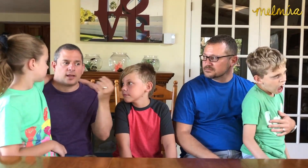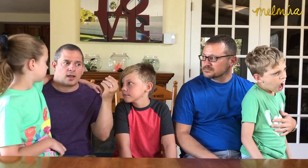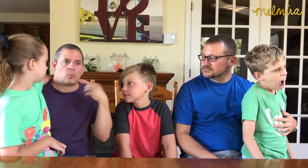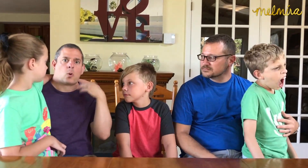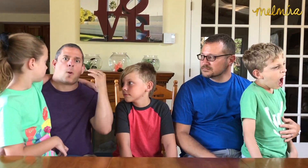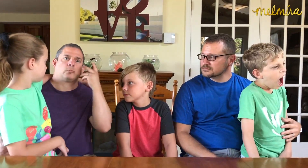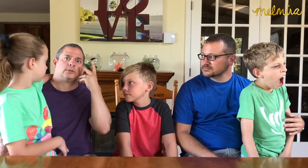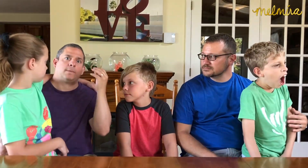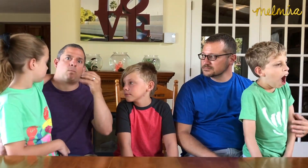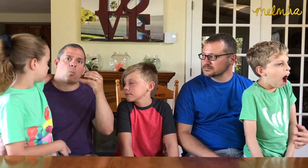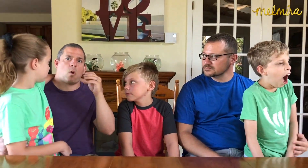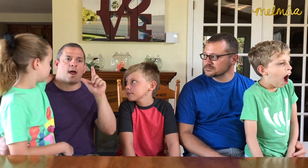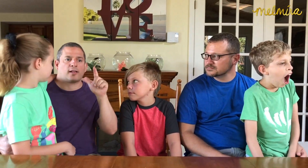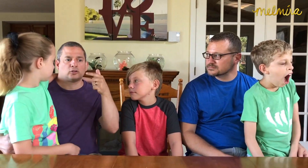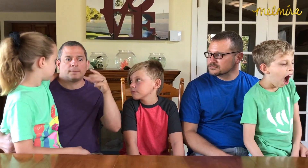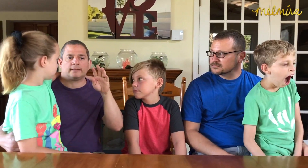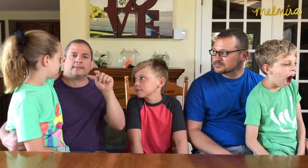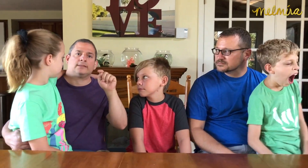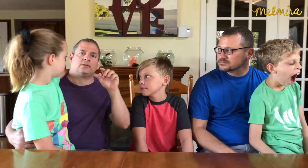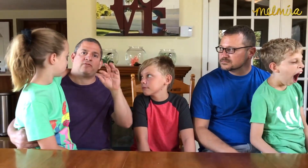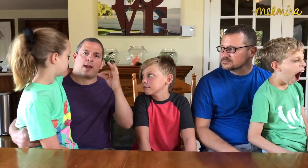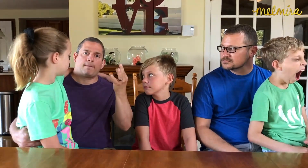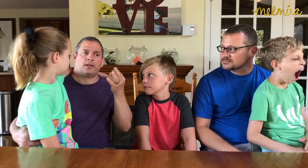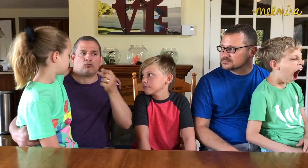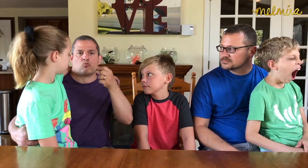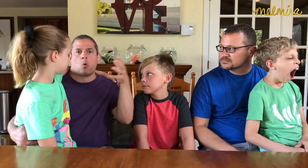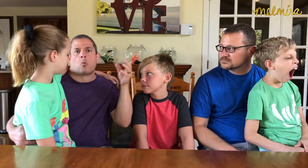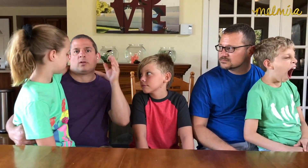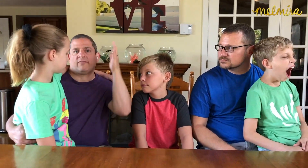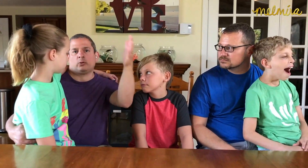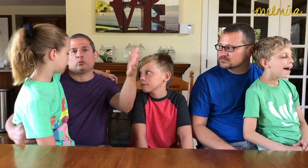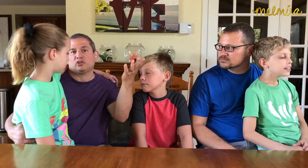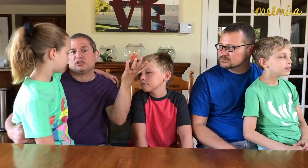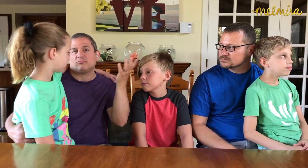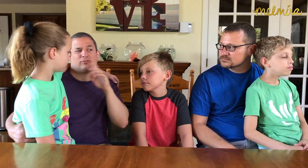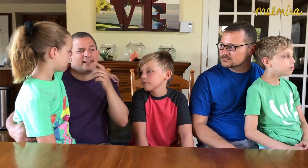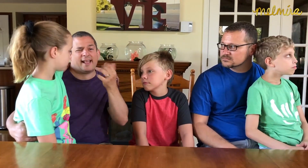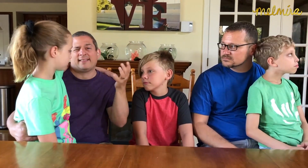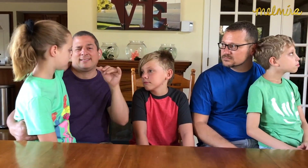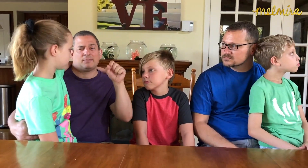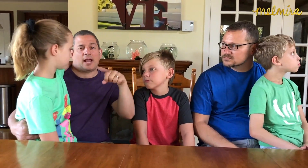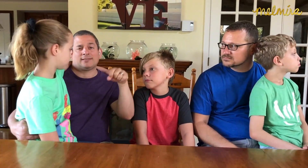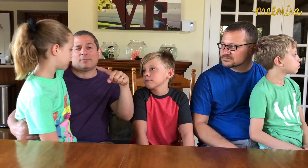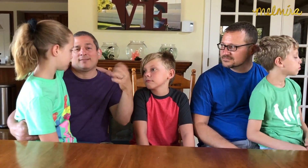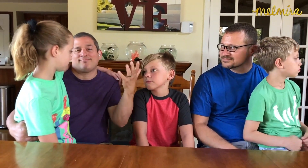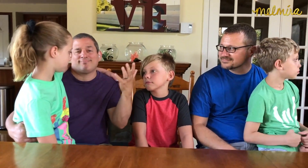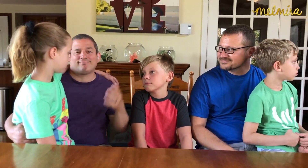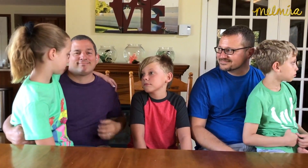And we hope to see more LGBTQ families growing in the future. Anything is possible.